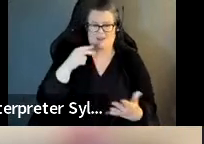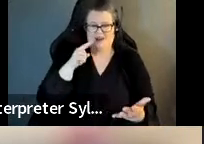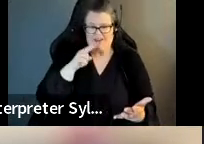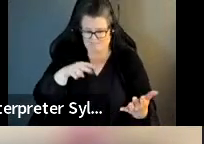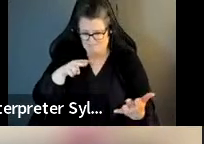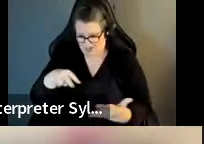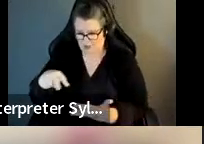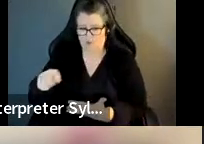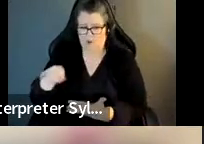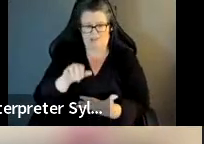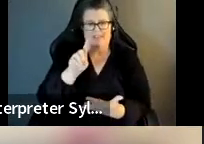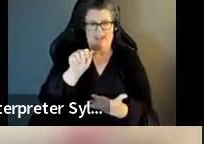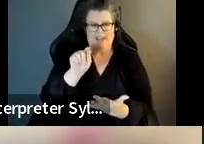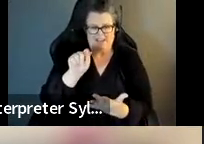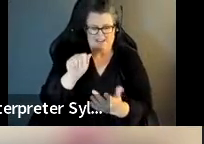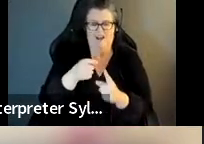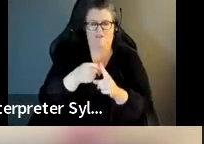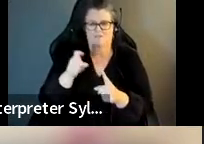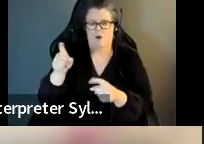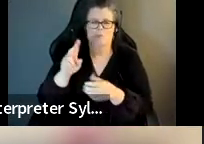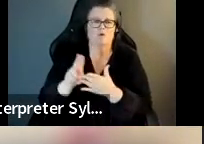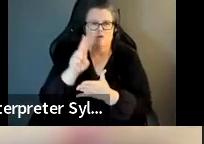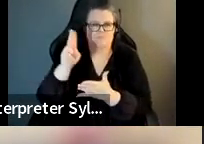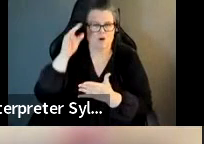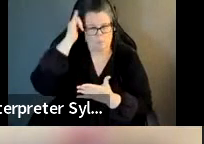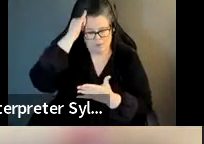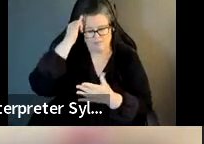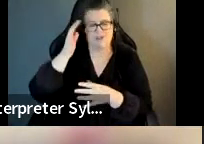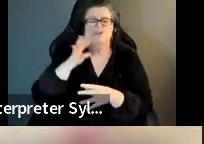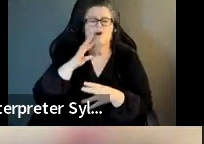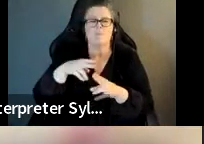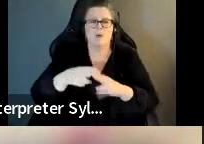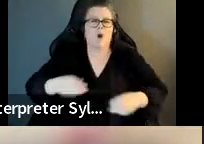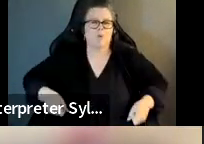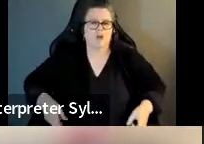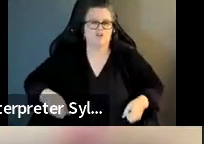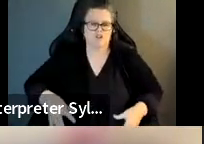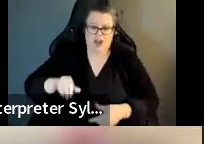study regarding wheelchair heights and conclude that this data from 1994 could not be used